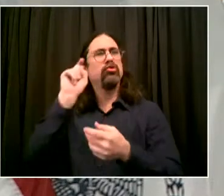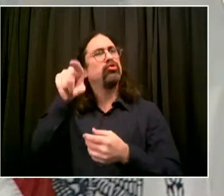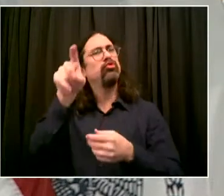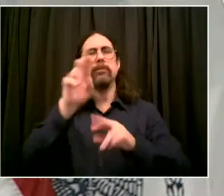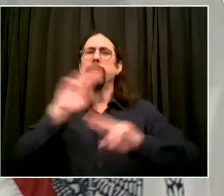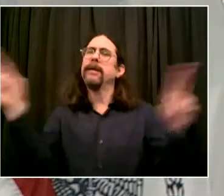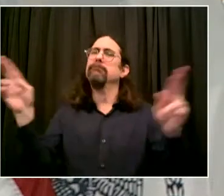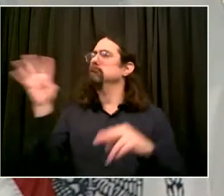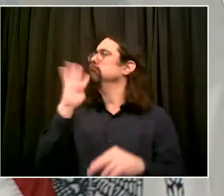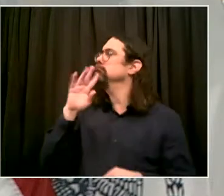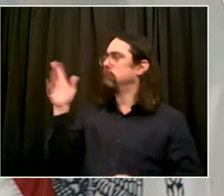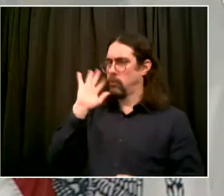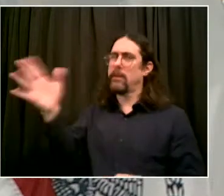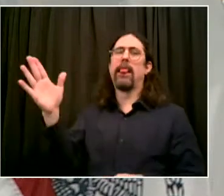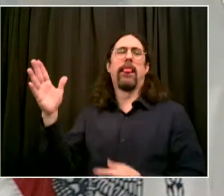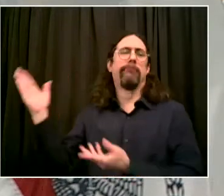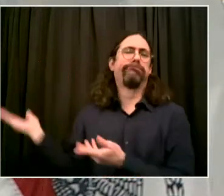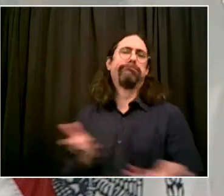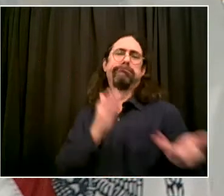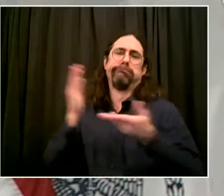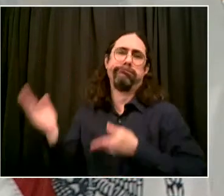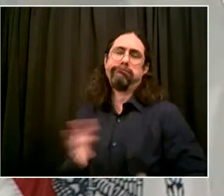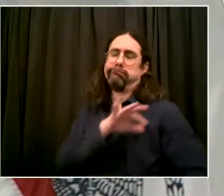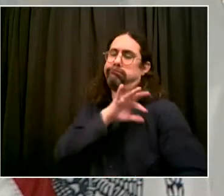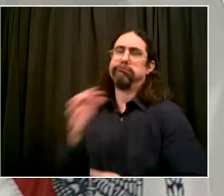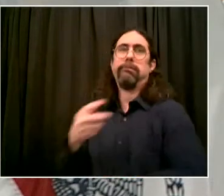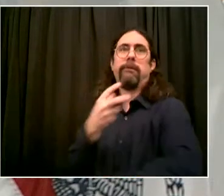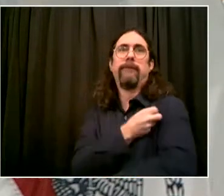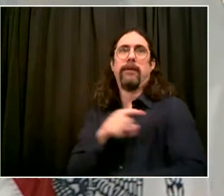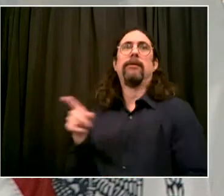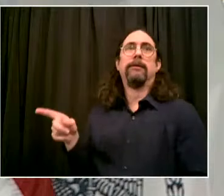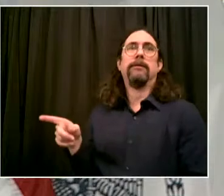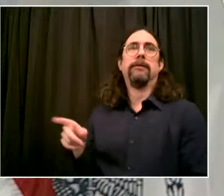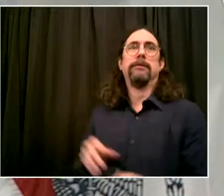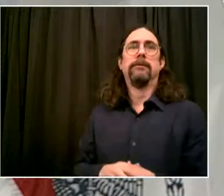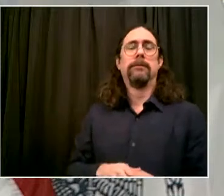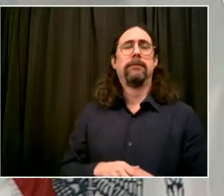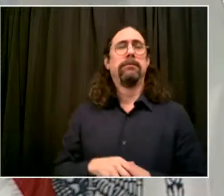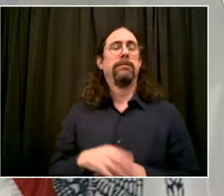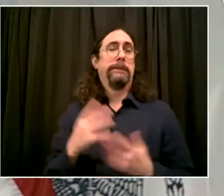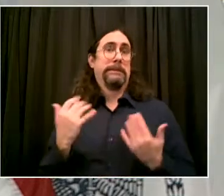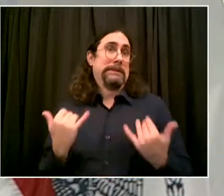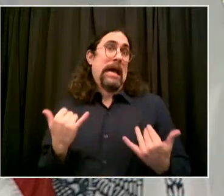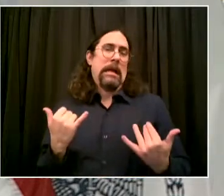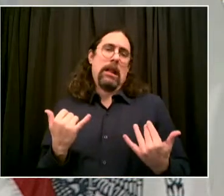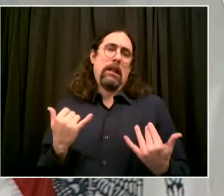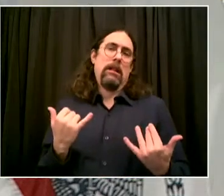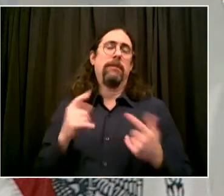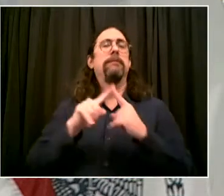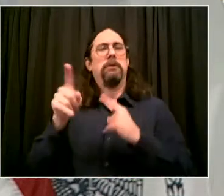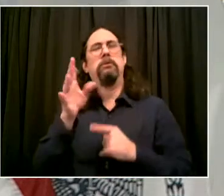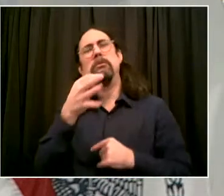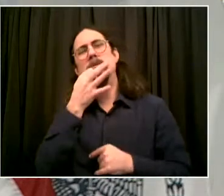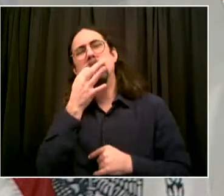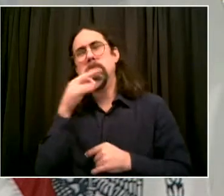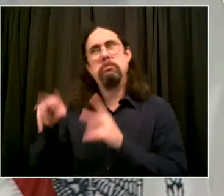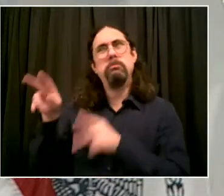I THINK THAT IS CCOMINNI G EXPECTED TO SEE MORE EVIDENCE OF THAT ALREADY. BUT I THINK IT IS COMING. SECOND, WE'RE